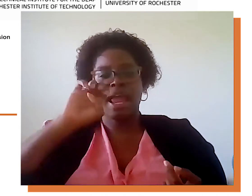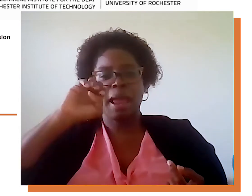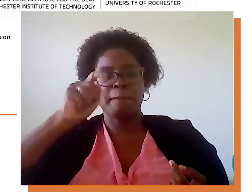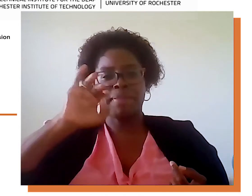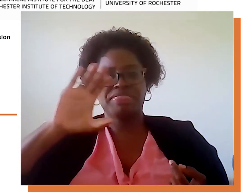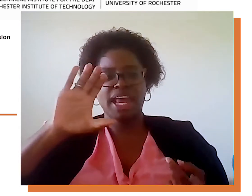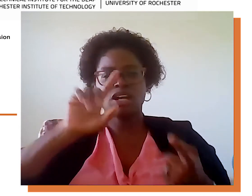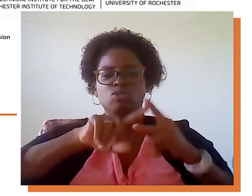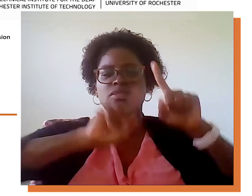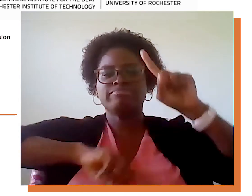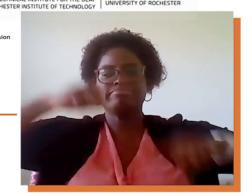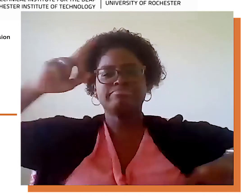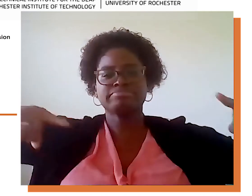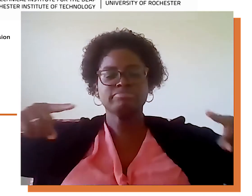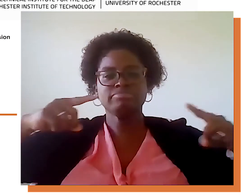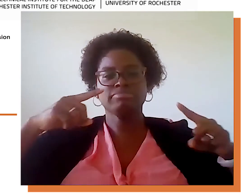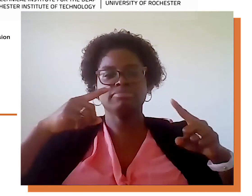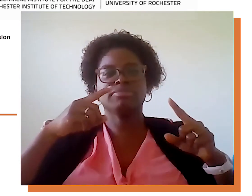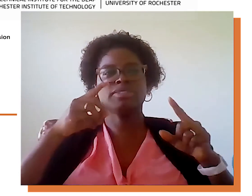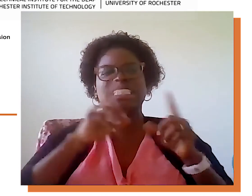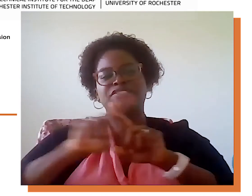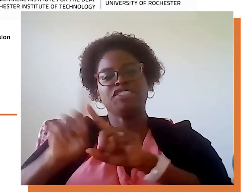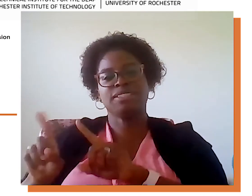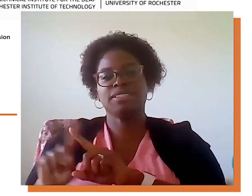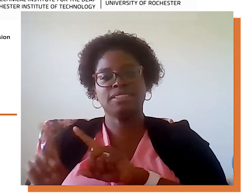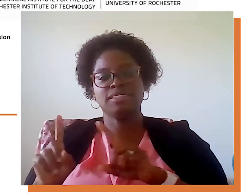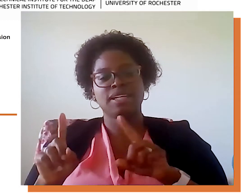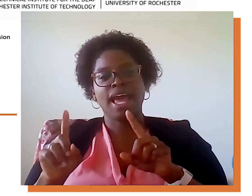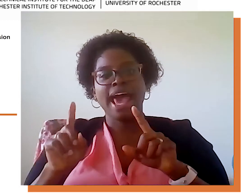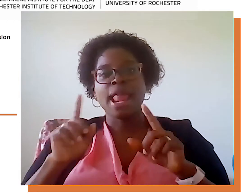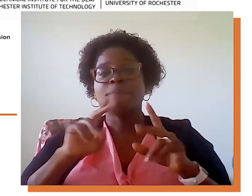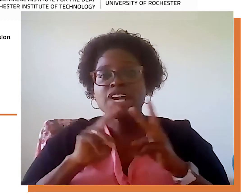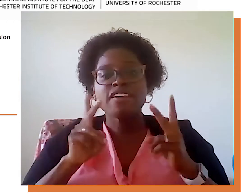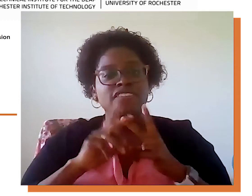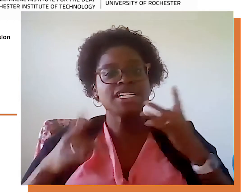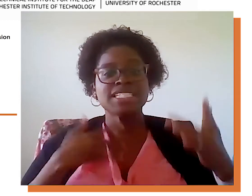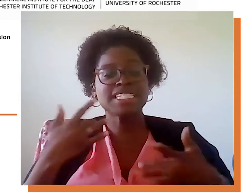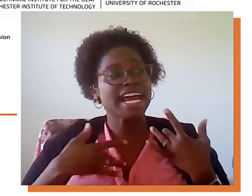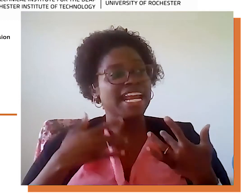that's given me so much, so that I can utilize all the skills that I've gained